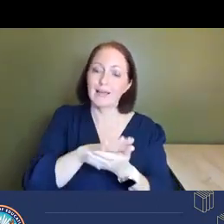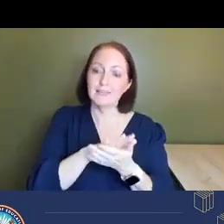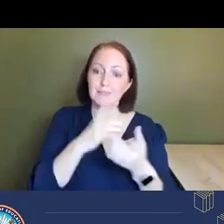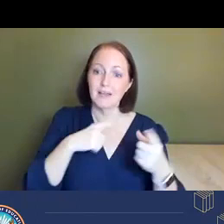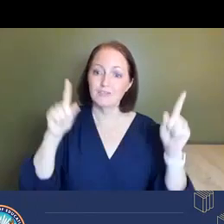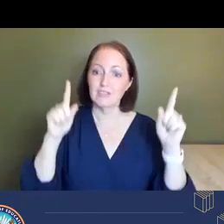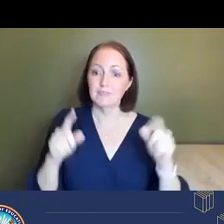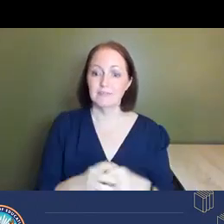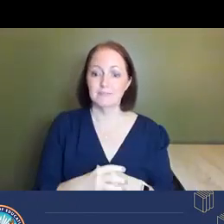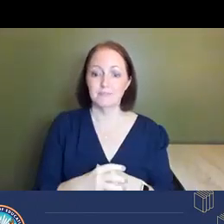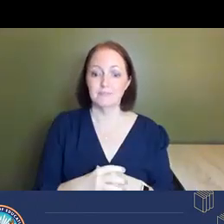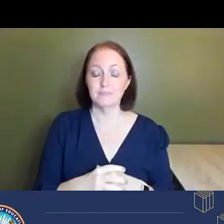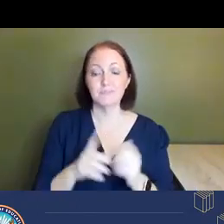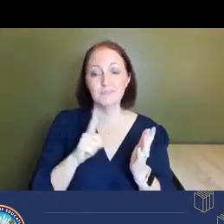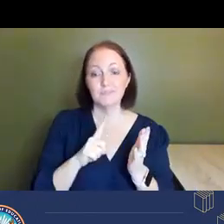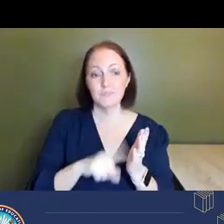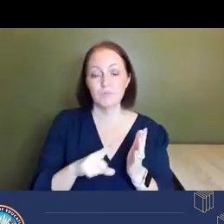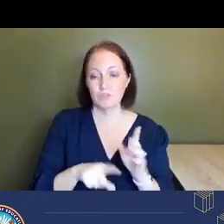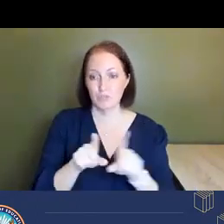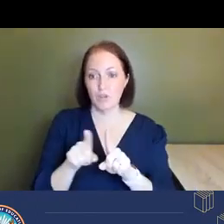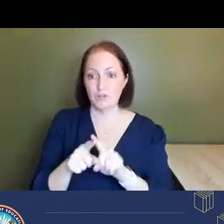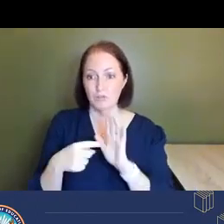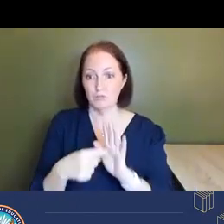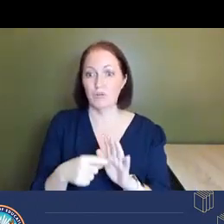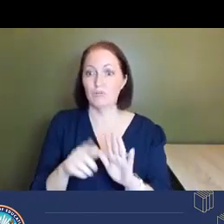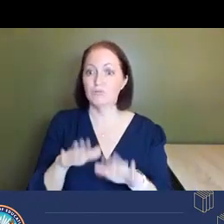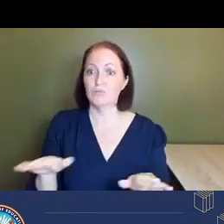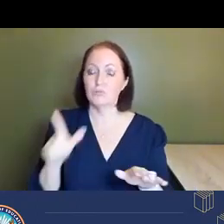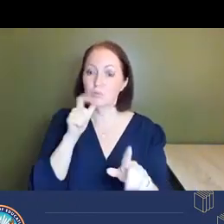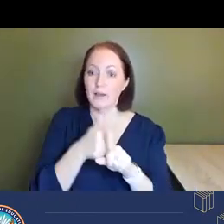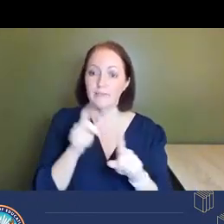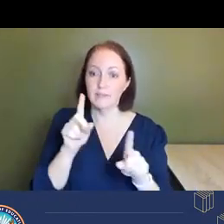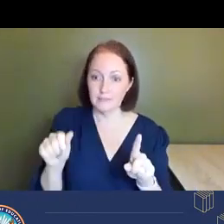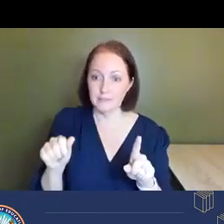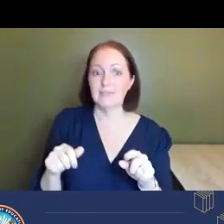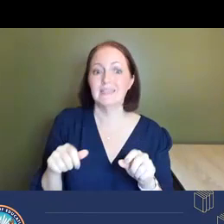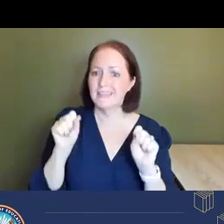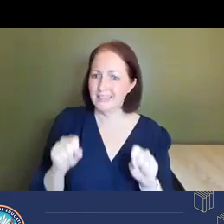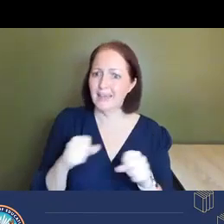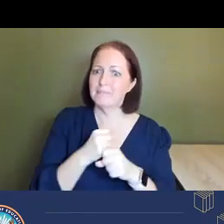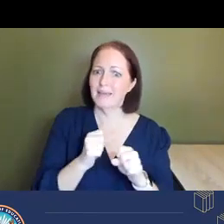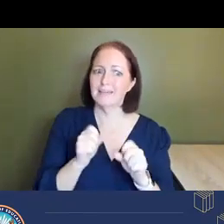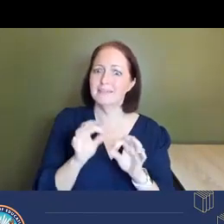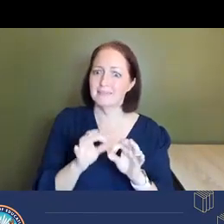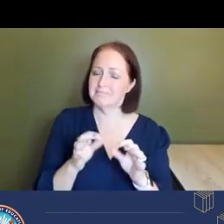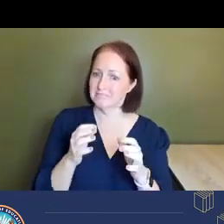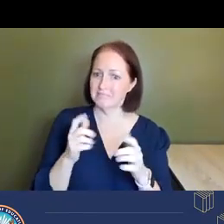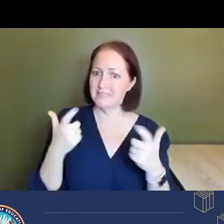achievement. Research also shows that children with disabilities can make significant developmental